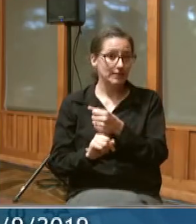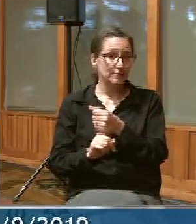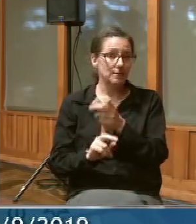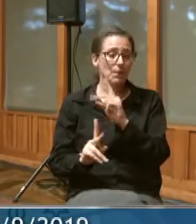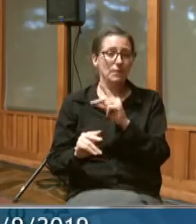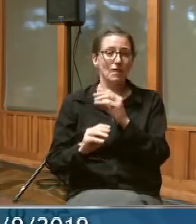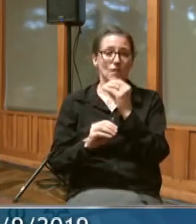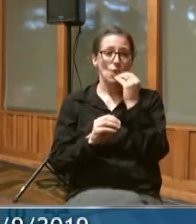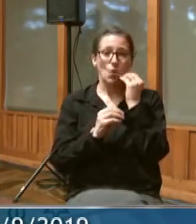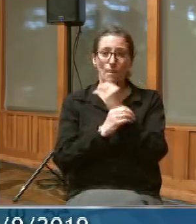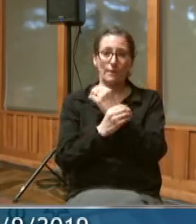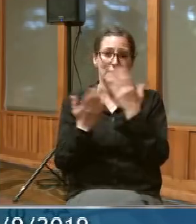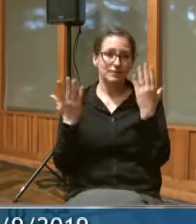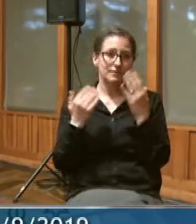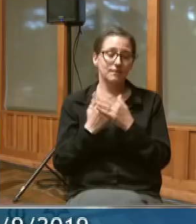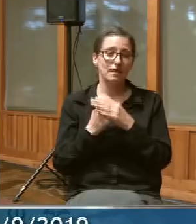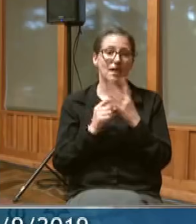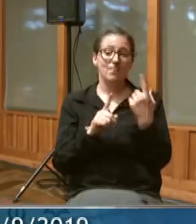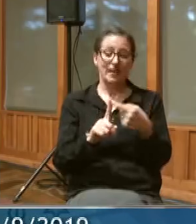THAT, THE POLICE HAVE ARRESTED MORE THAN 50% OF THEIR